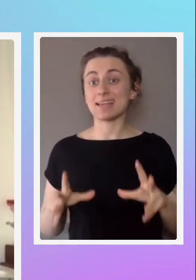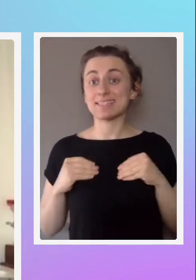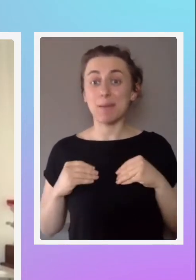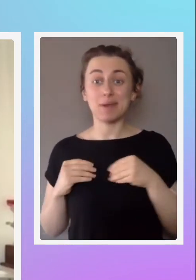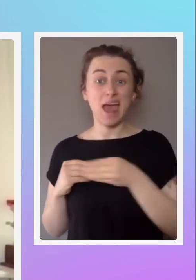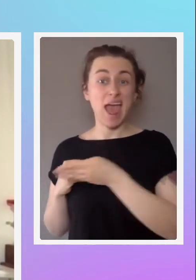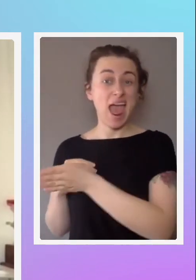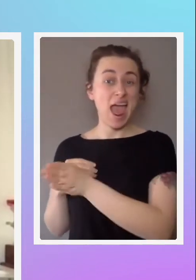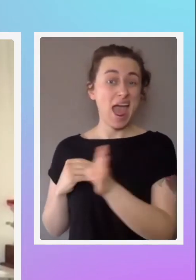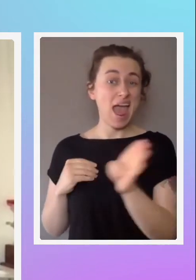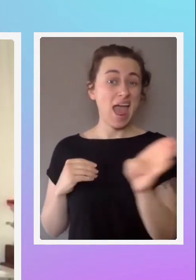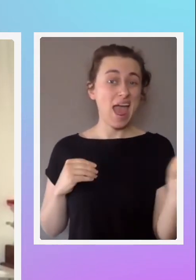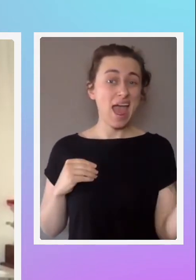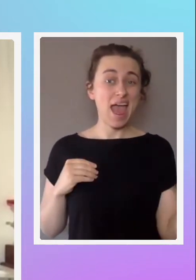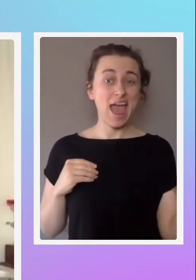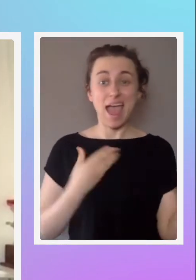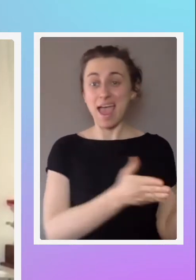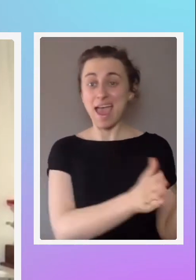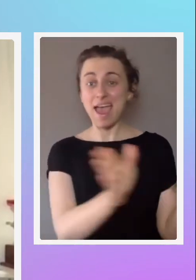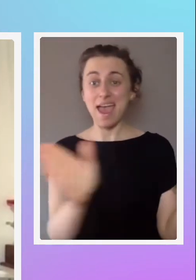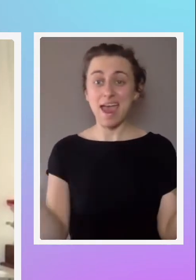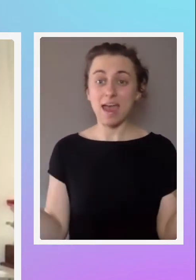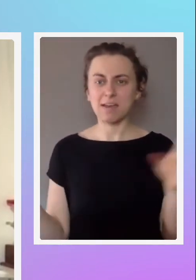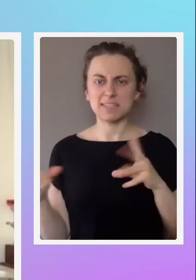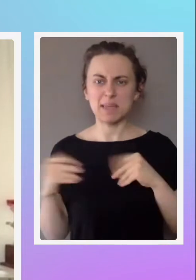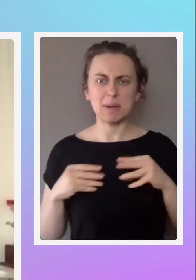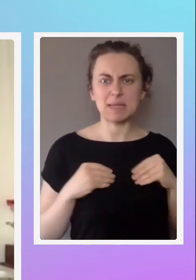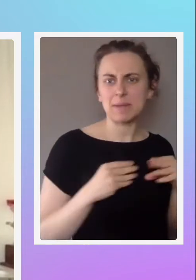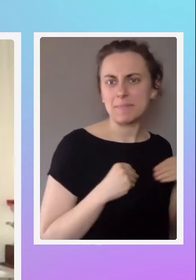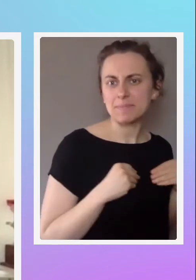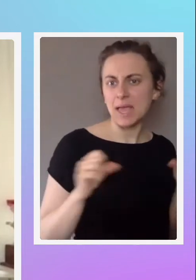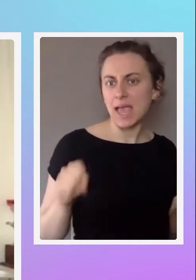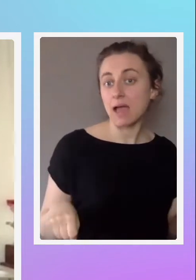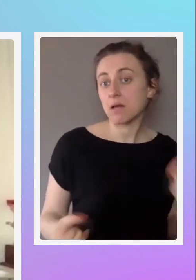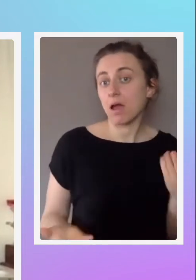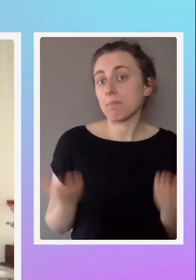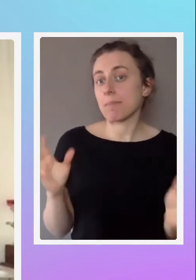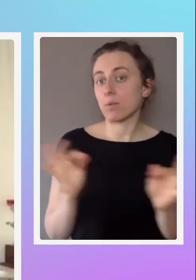I'd like to spend some time now talking about my wife's story